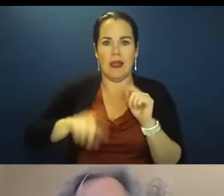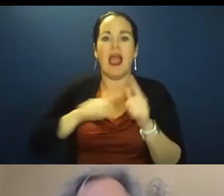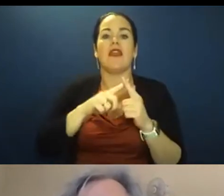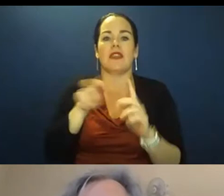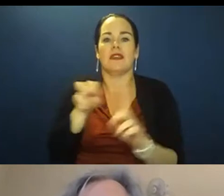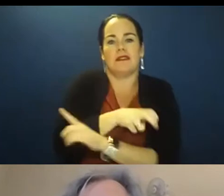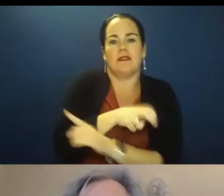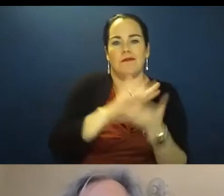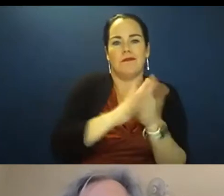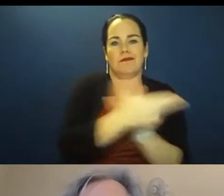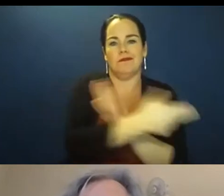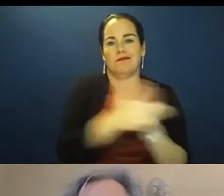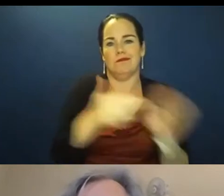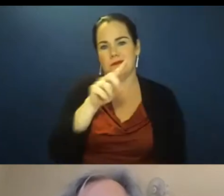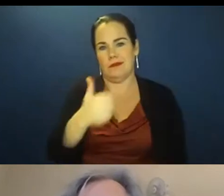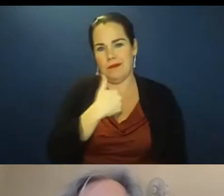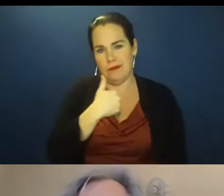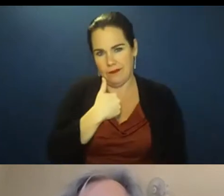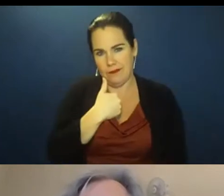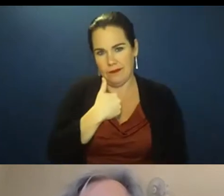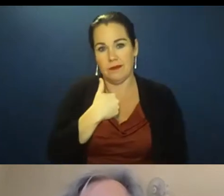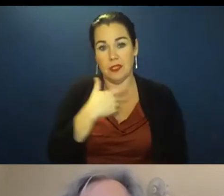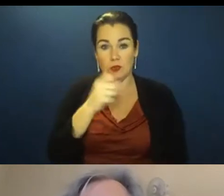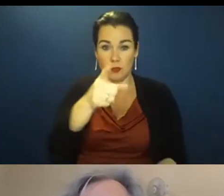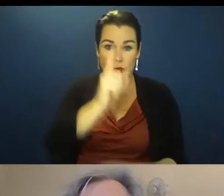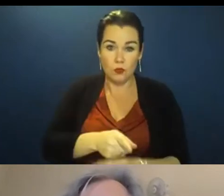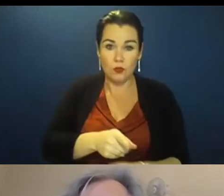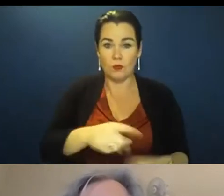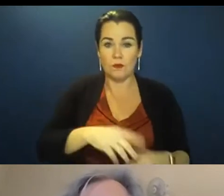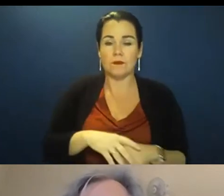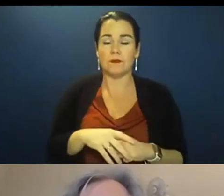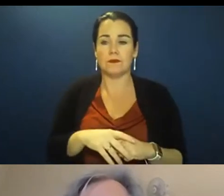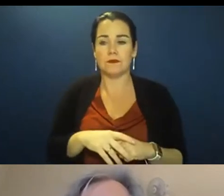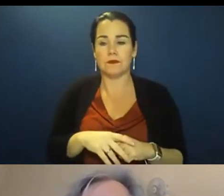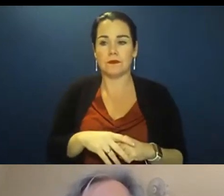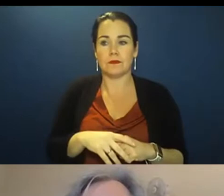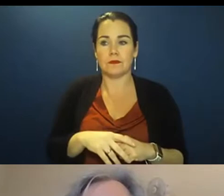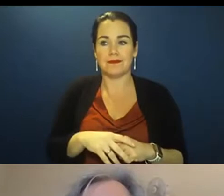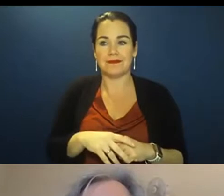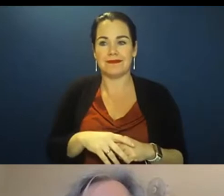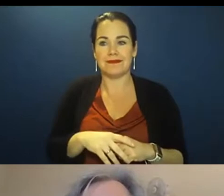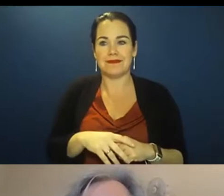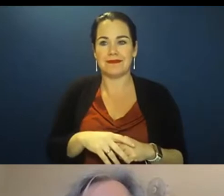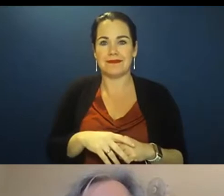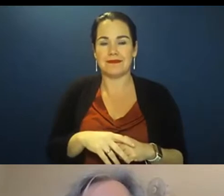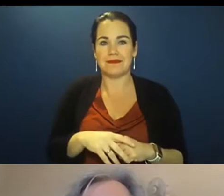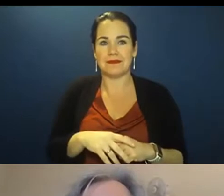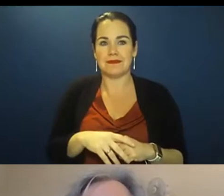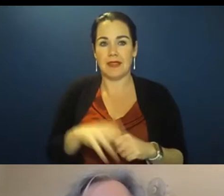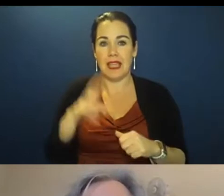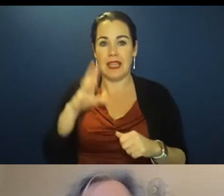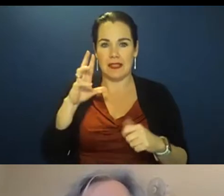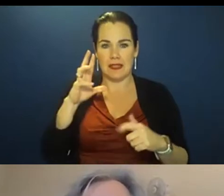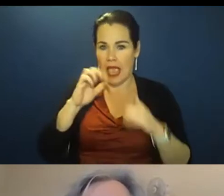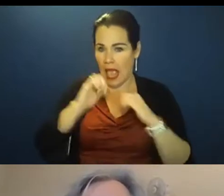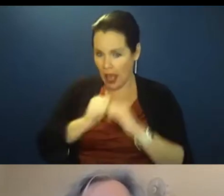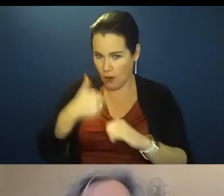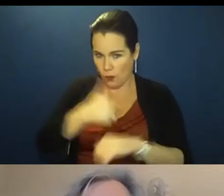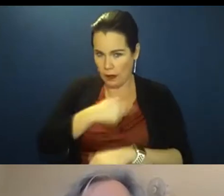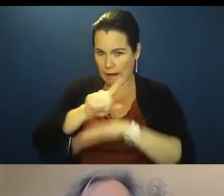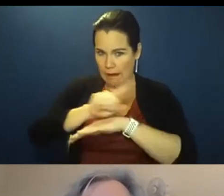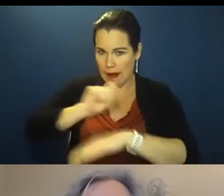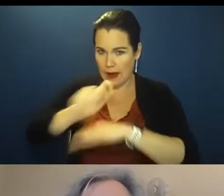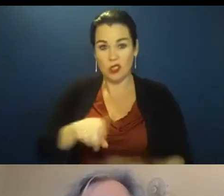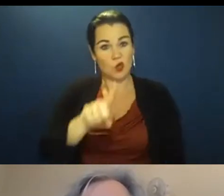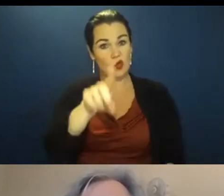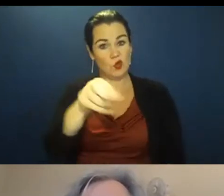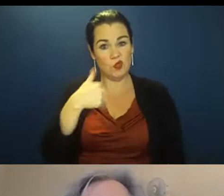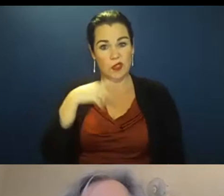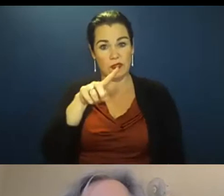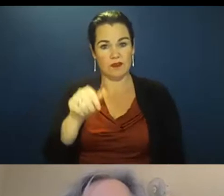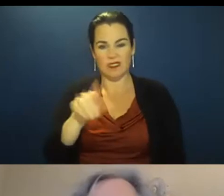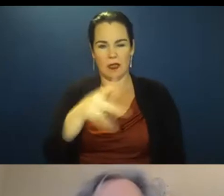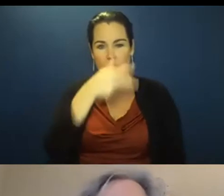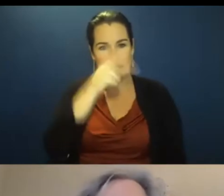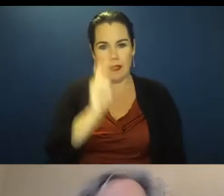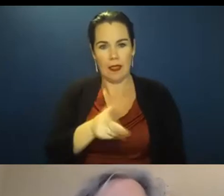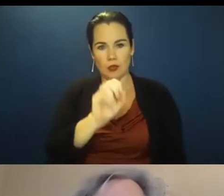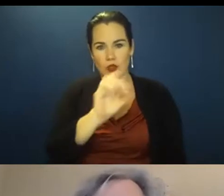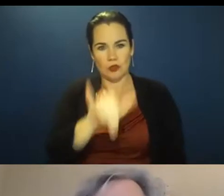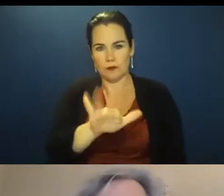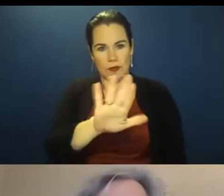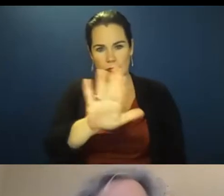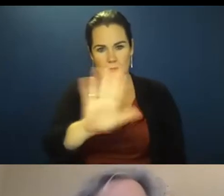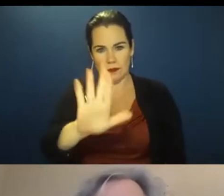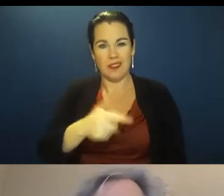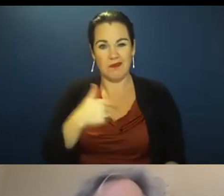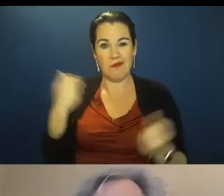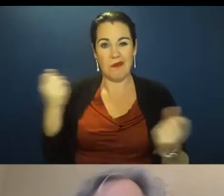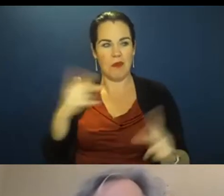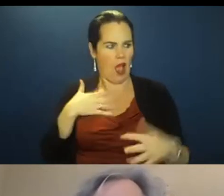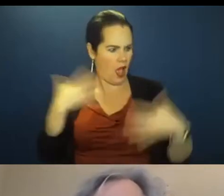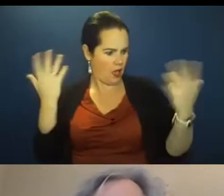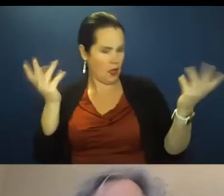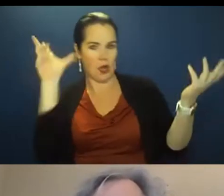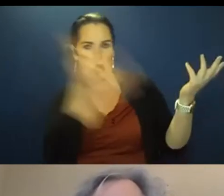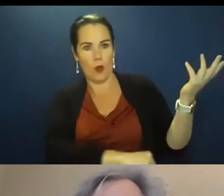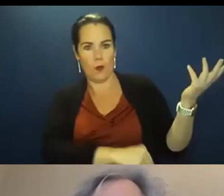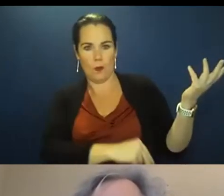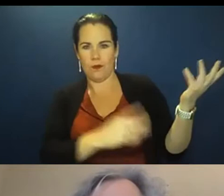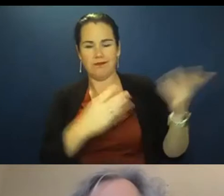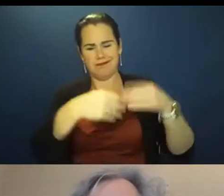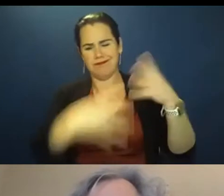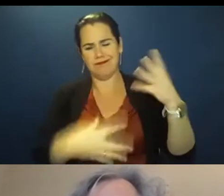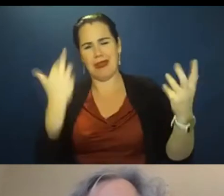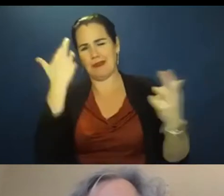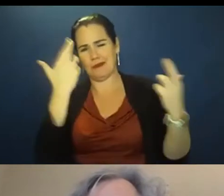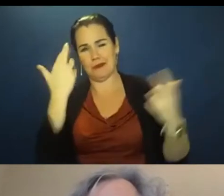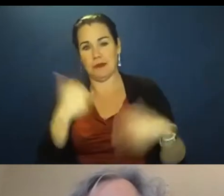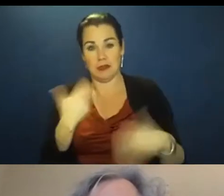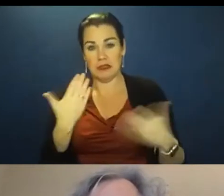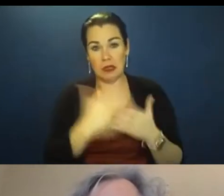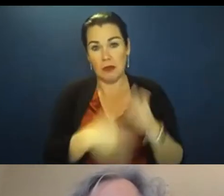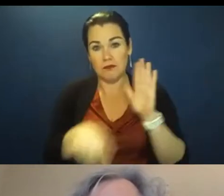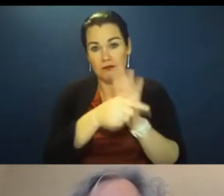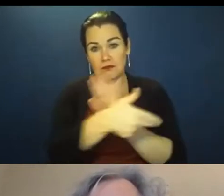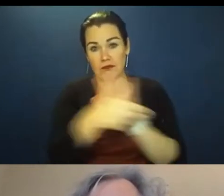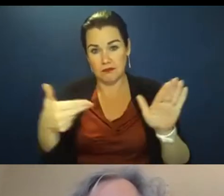that asking the question do you have a disability, that's a really bad survey question. Don't ever ask that because there are a lot of people for very different reasons, including stigma, who would not answer yes to that.